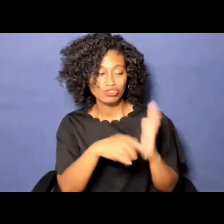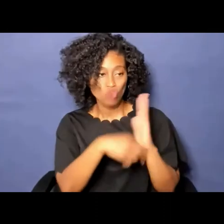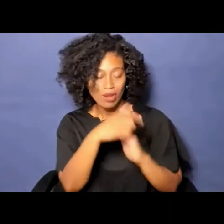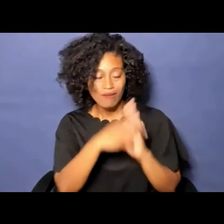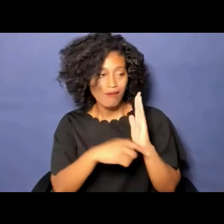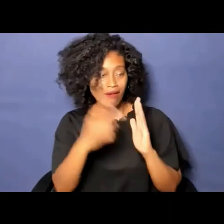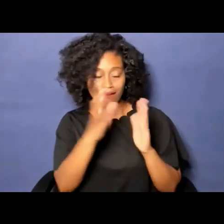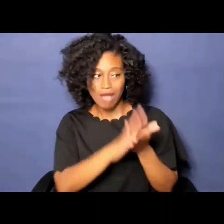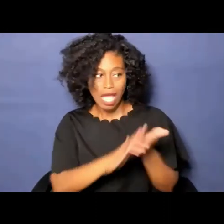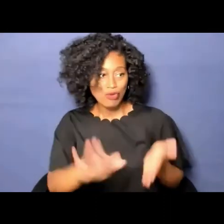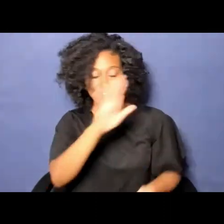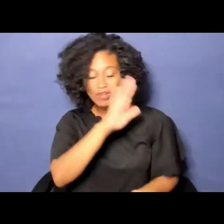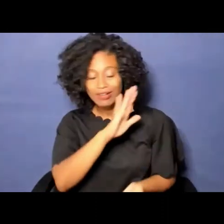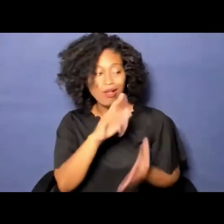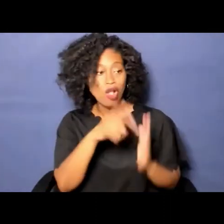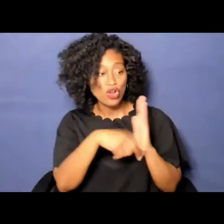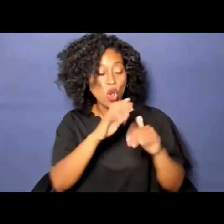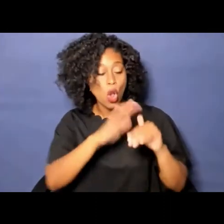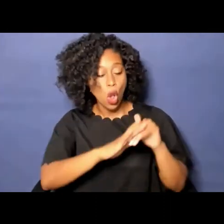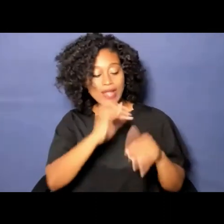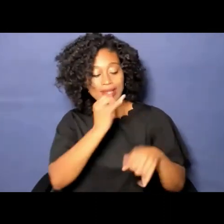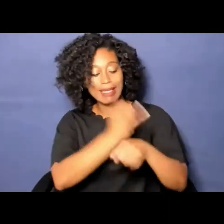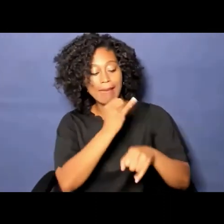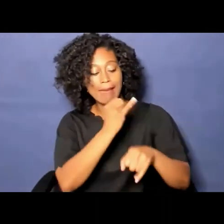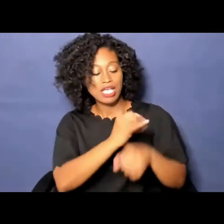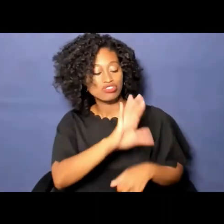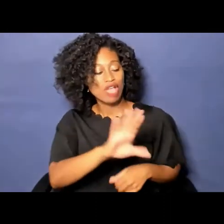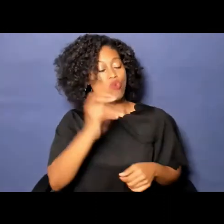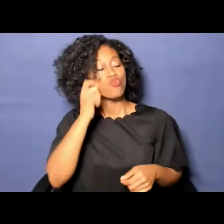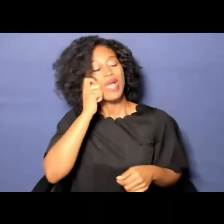on campus climate and she went on to explain